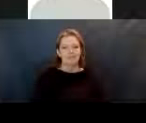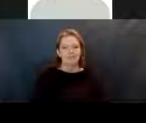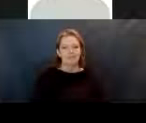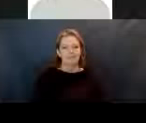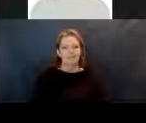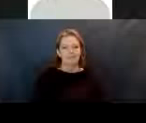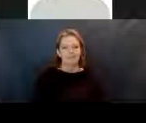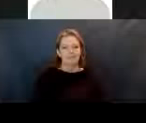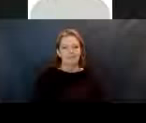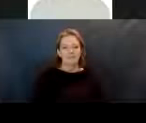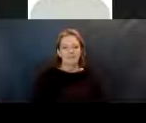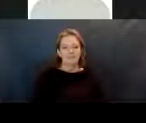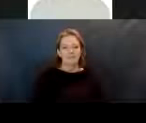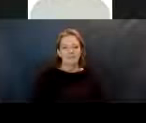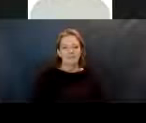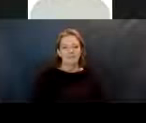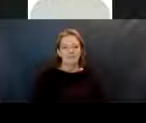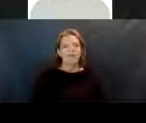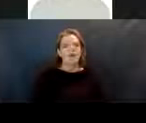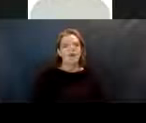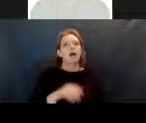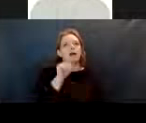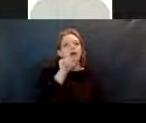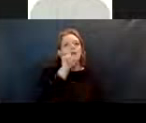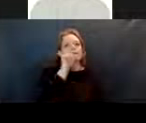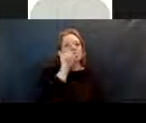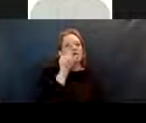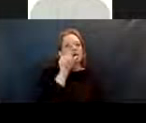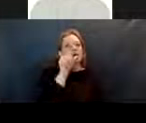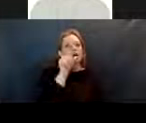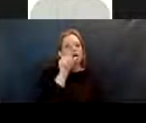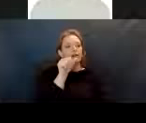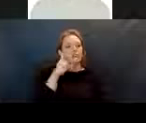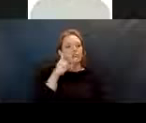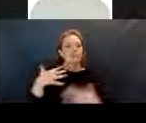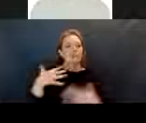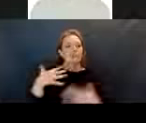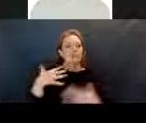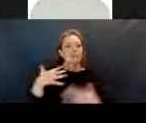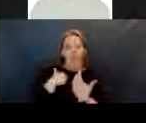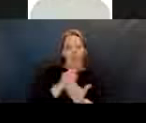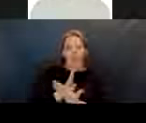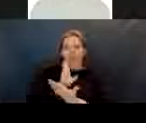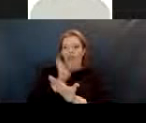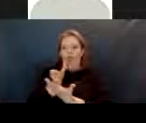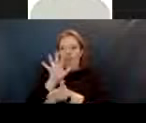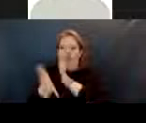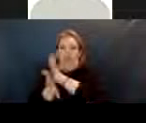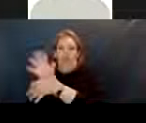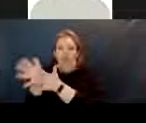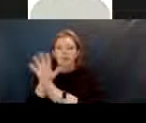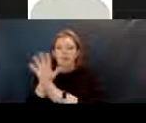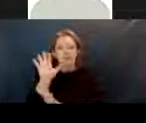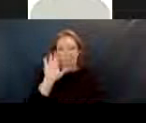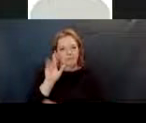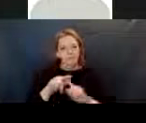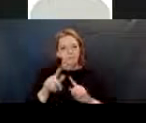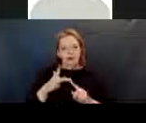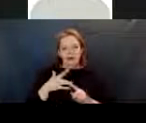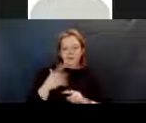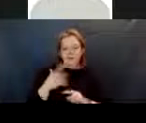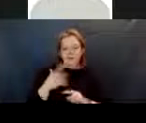wildlife's way, of being able to respectfully share that space and that energy has always